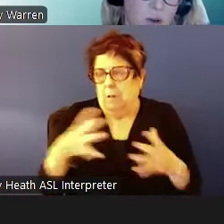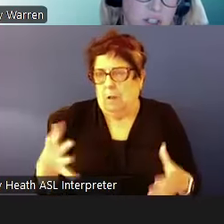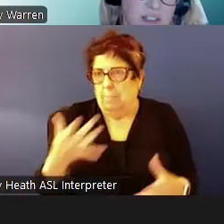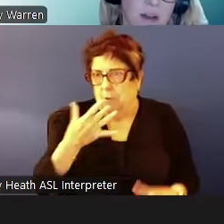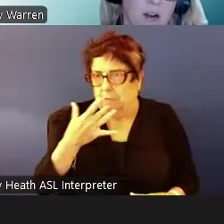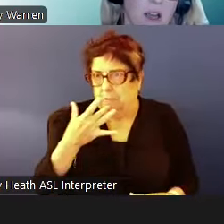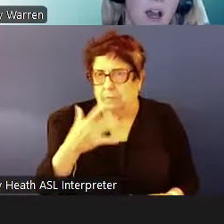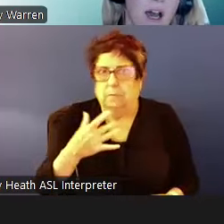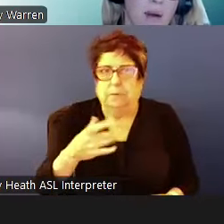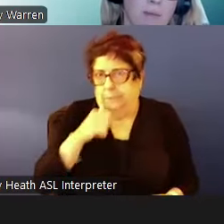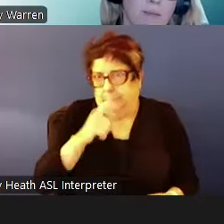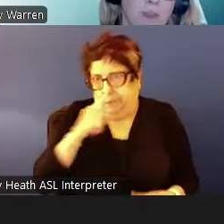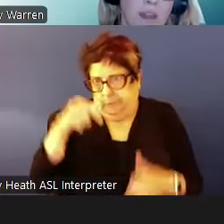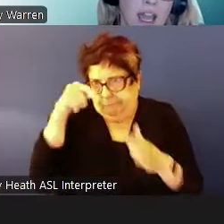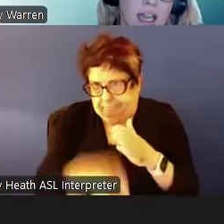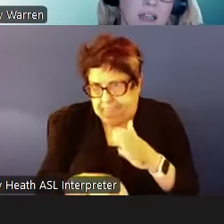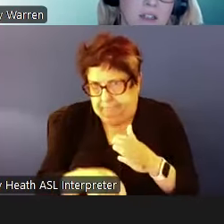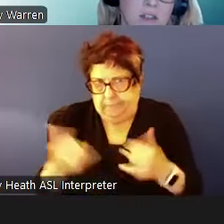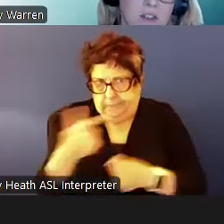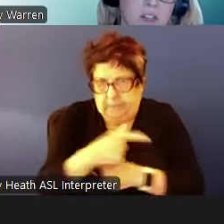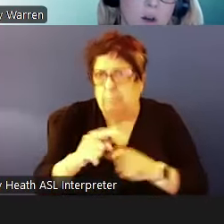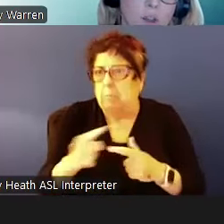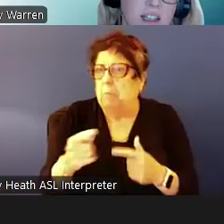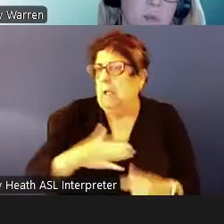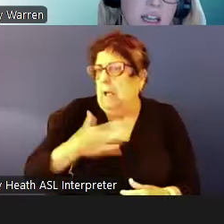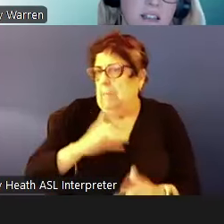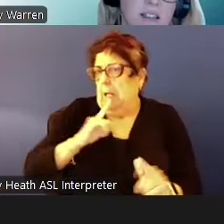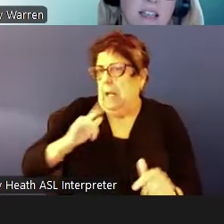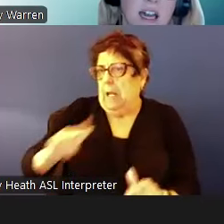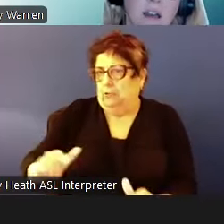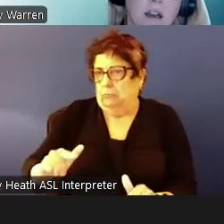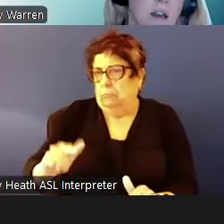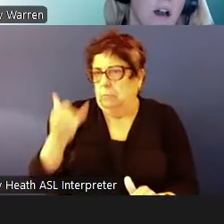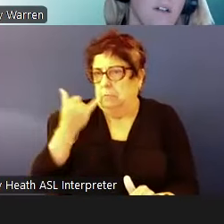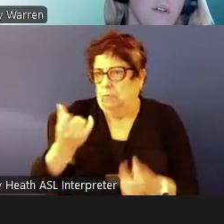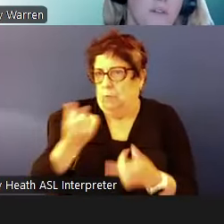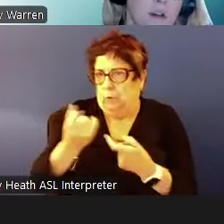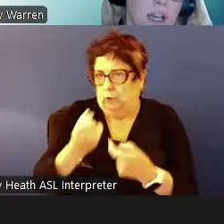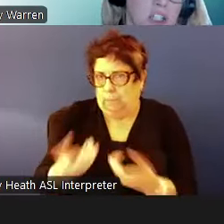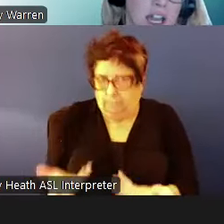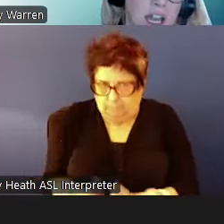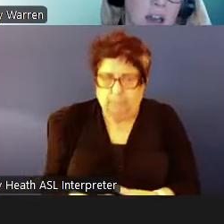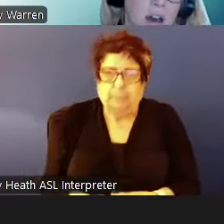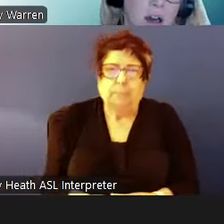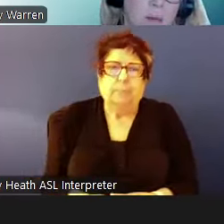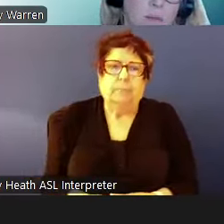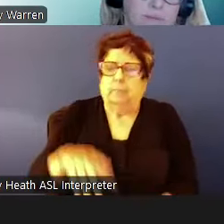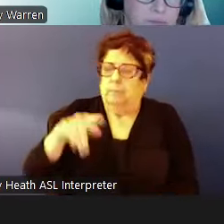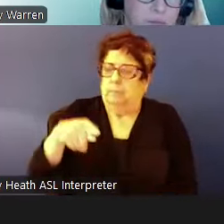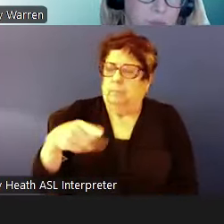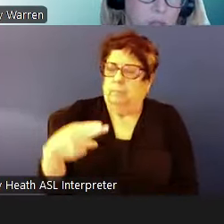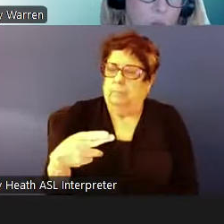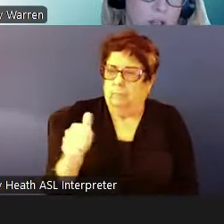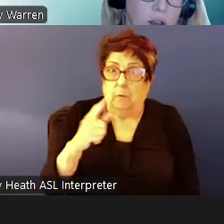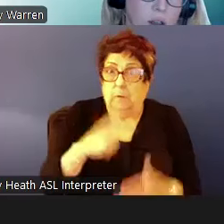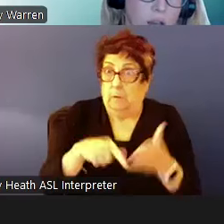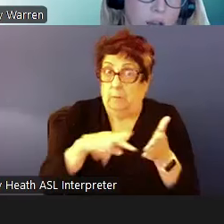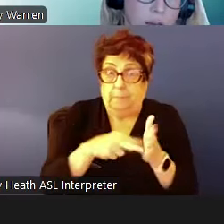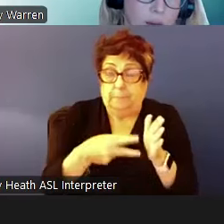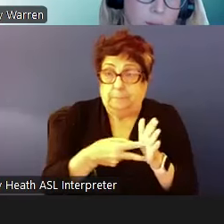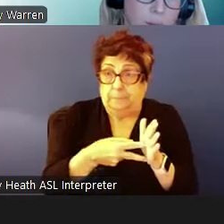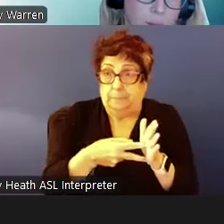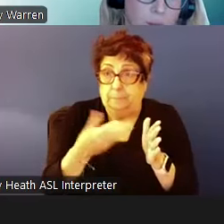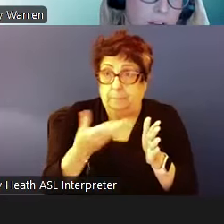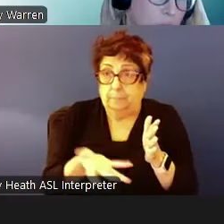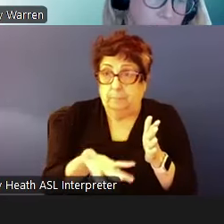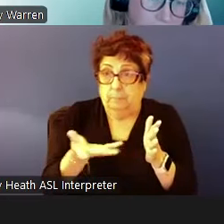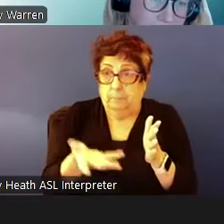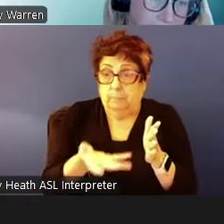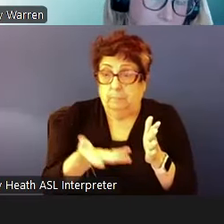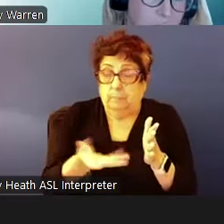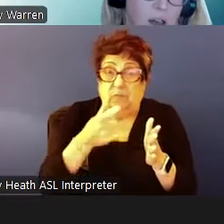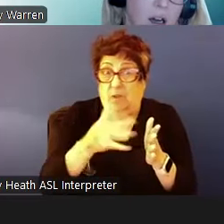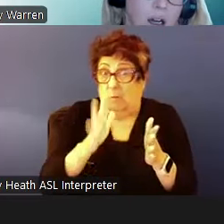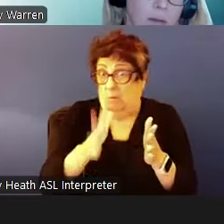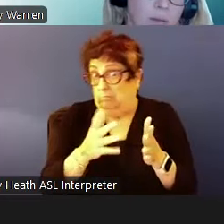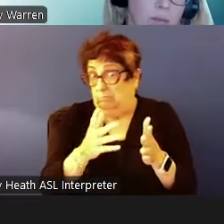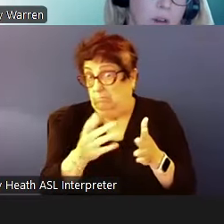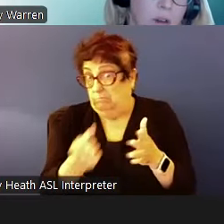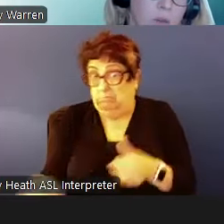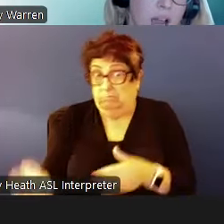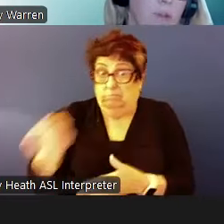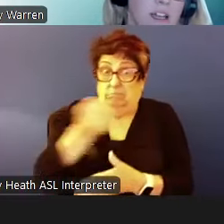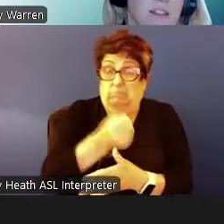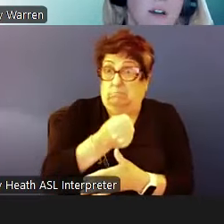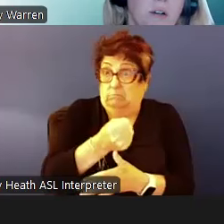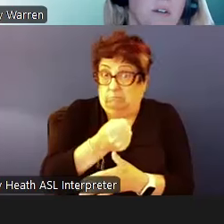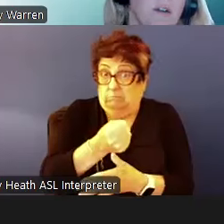questions about it. So what it means is that a PHA will prioritize applicants that are living